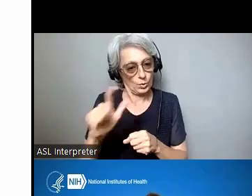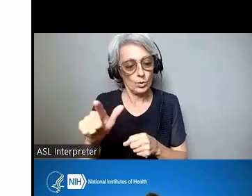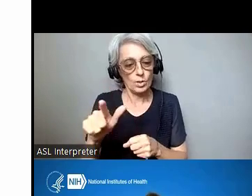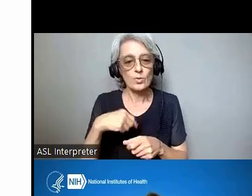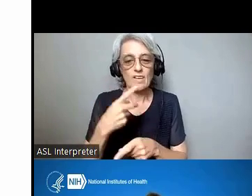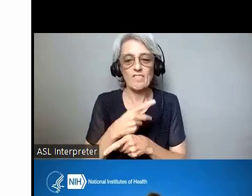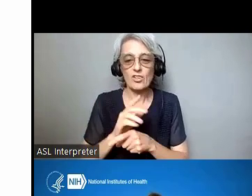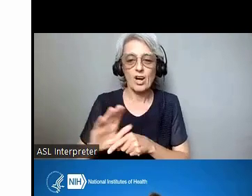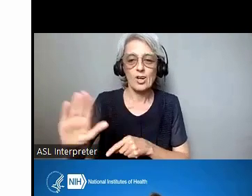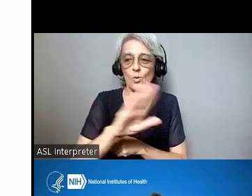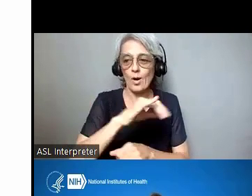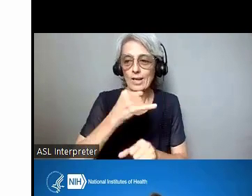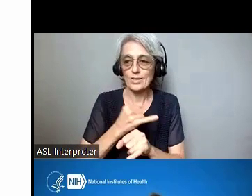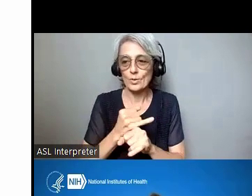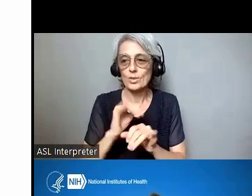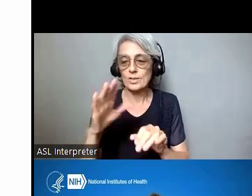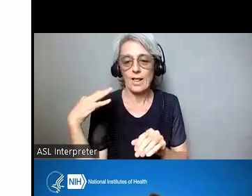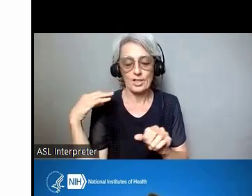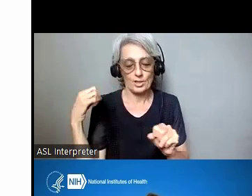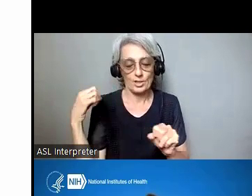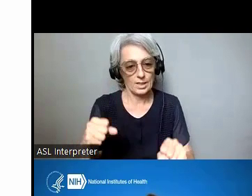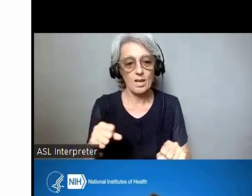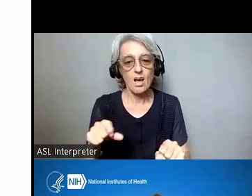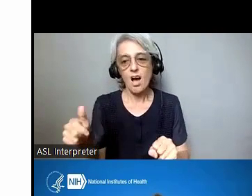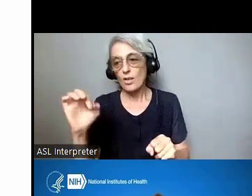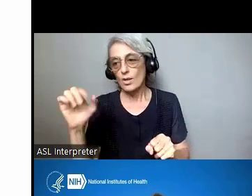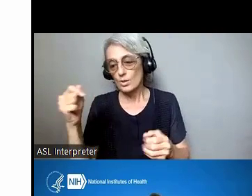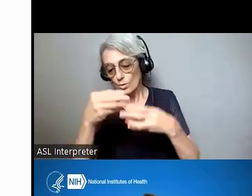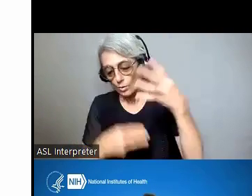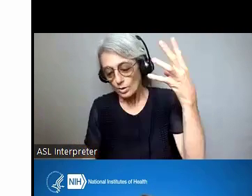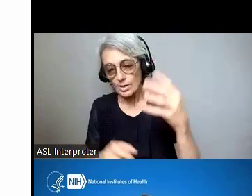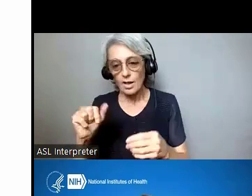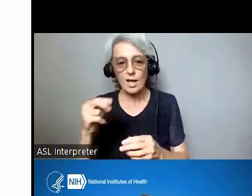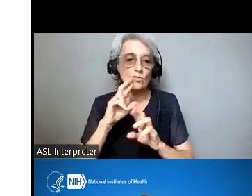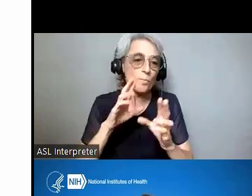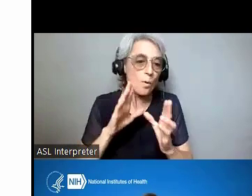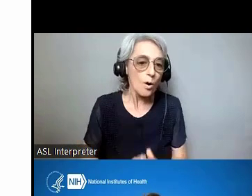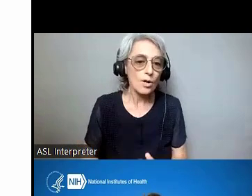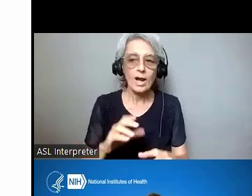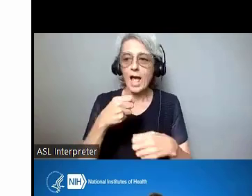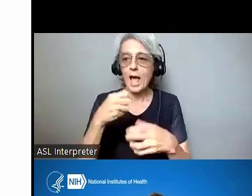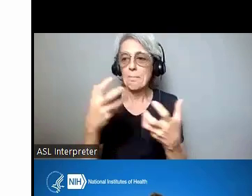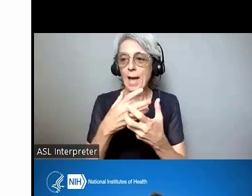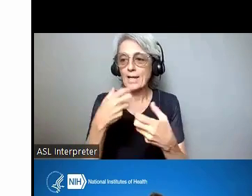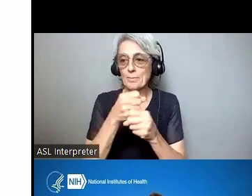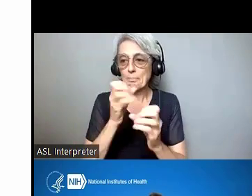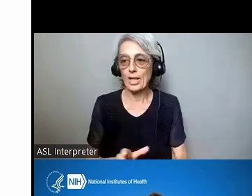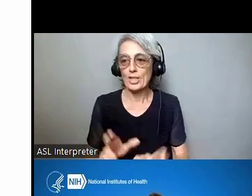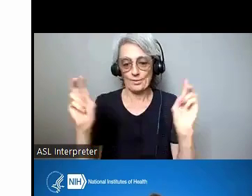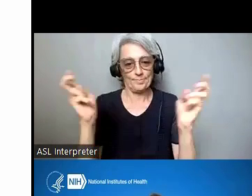You will also find other helpful tools there, such as NIH RePORTER and Matchmaker. If you are interested in compiling data